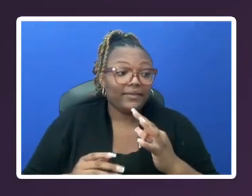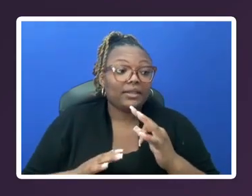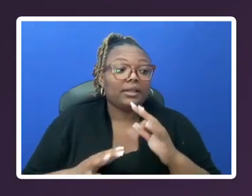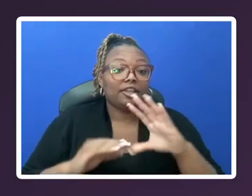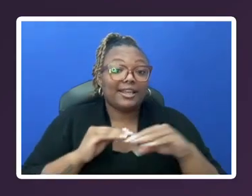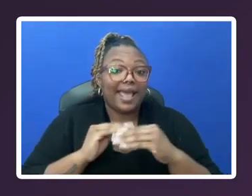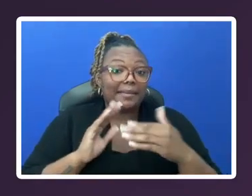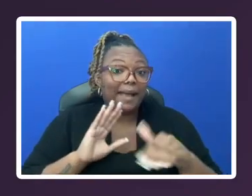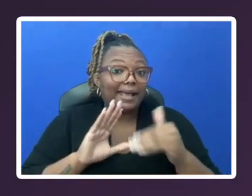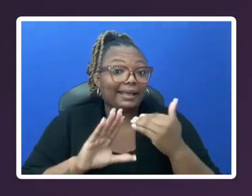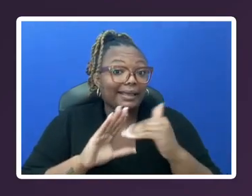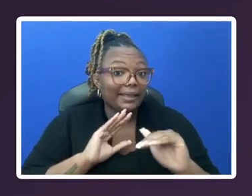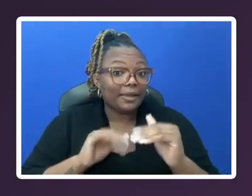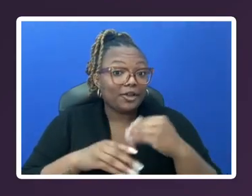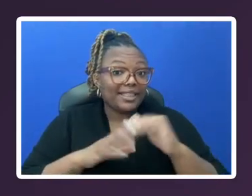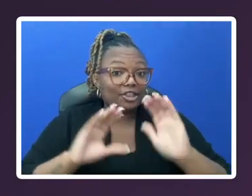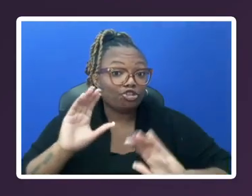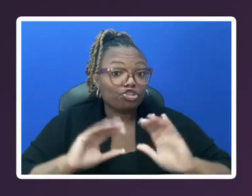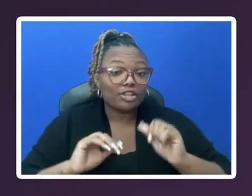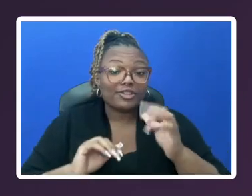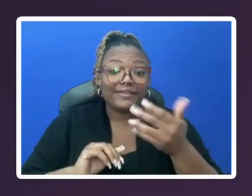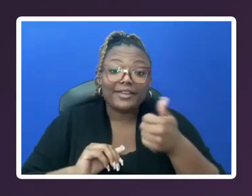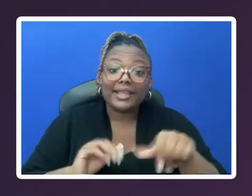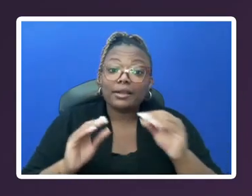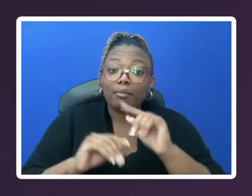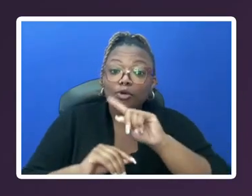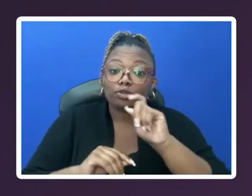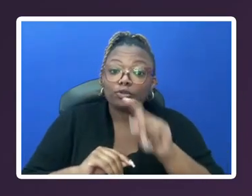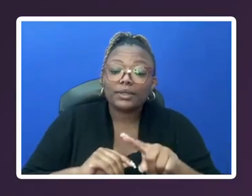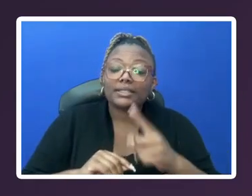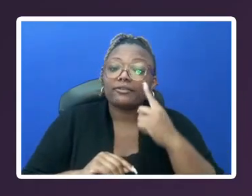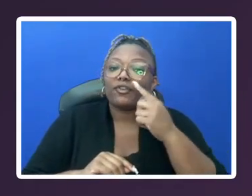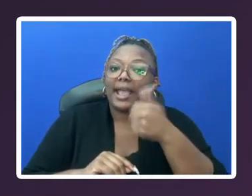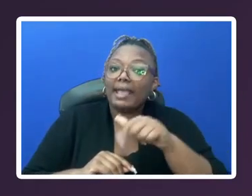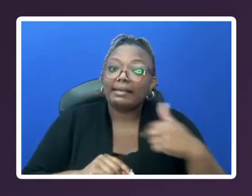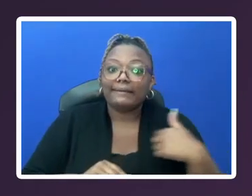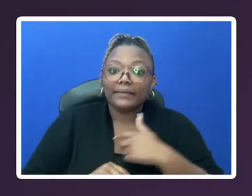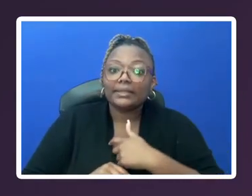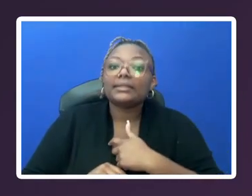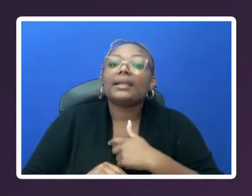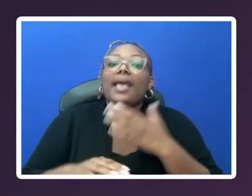in the chat, so if you have any other questions for any of us after our presentation's over, if